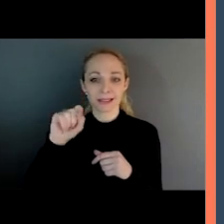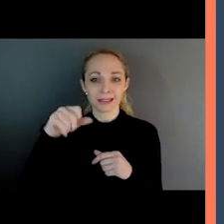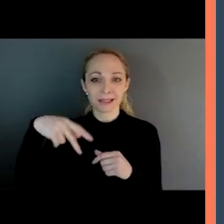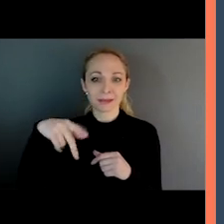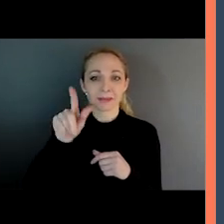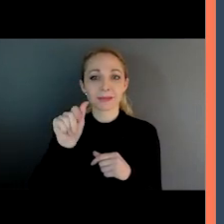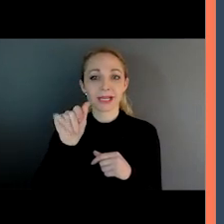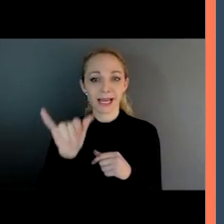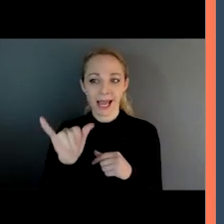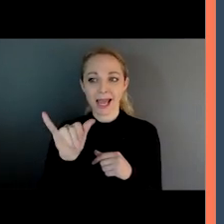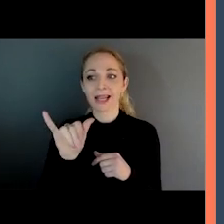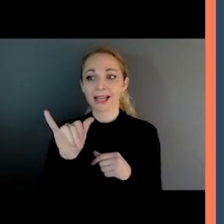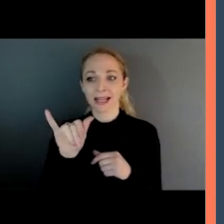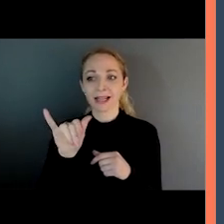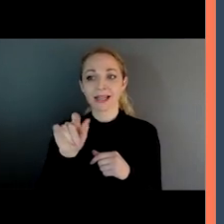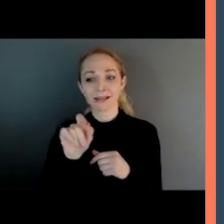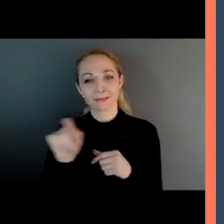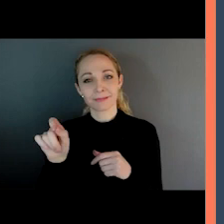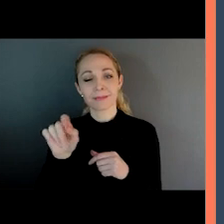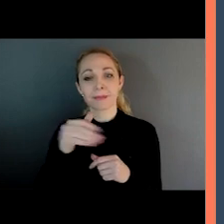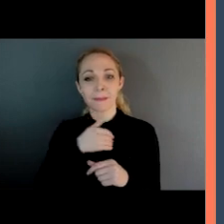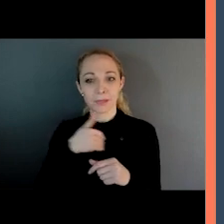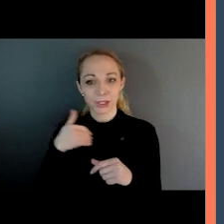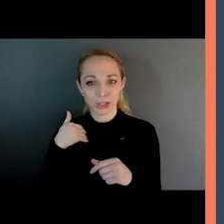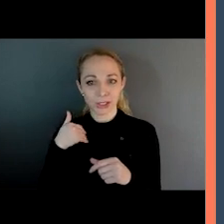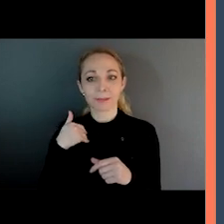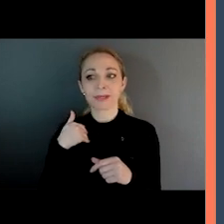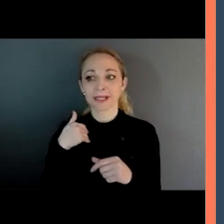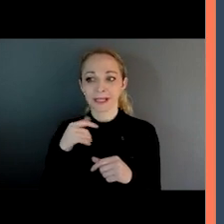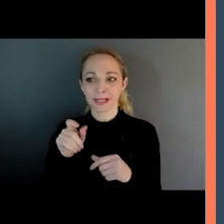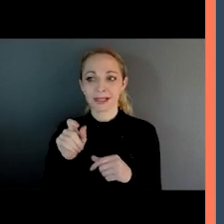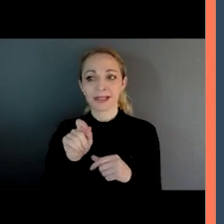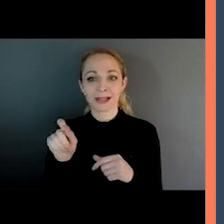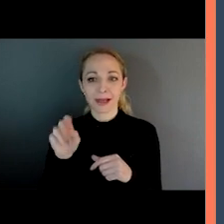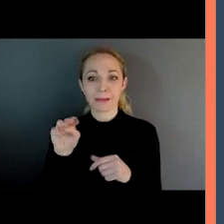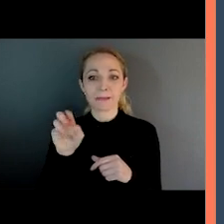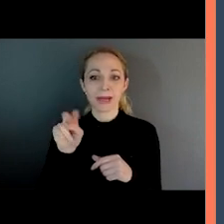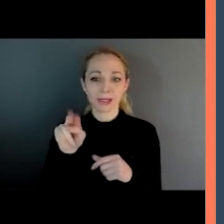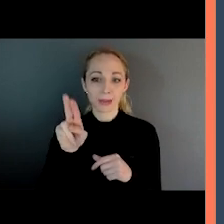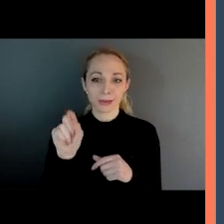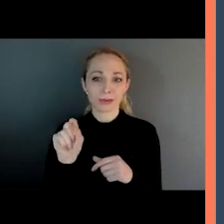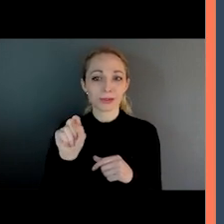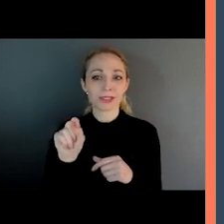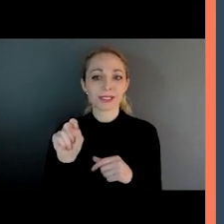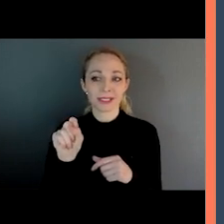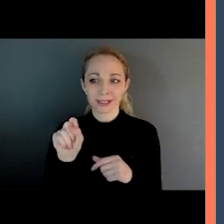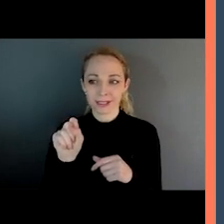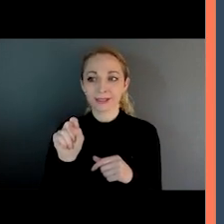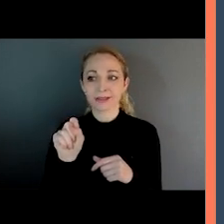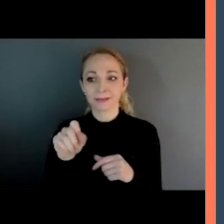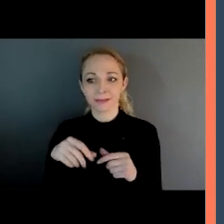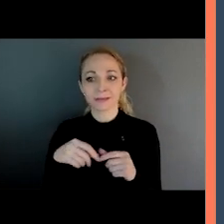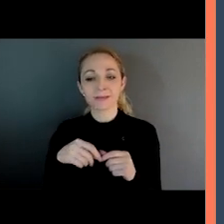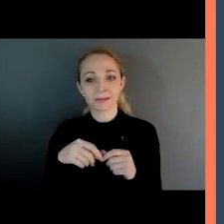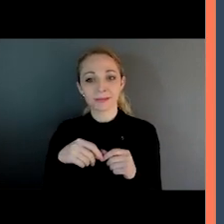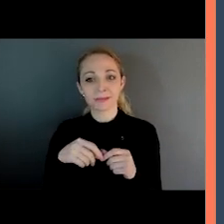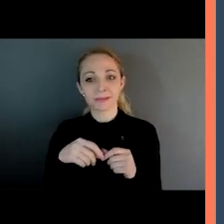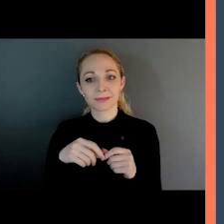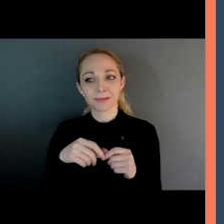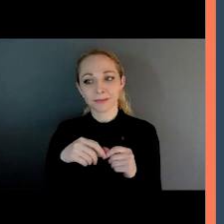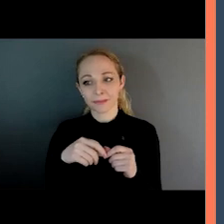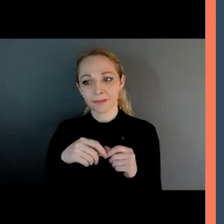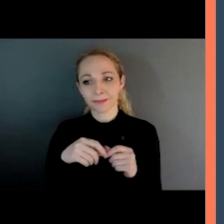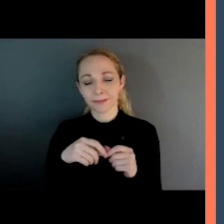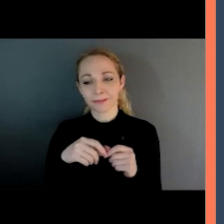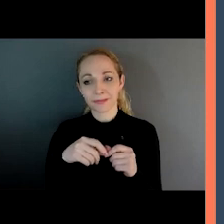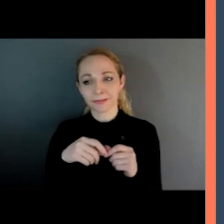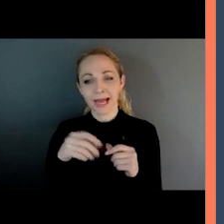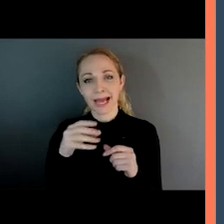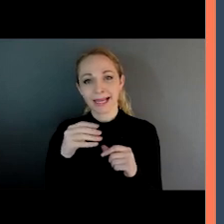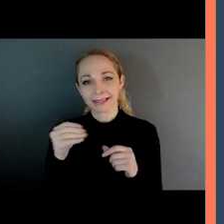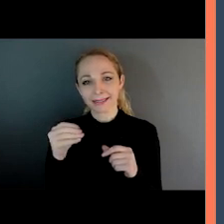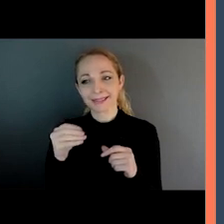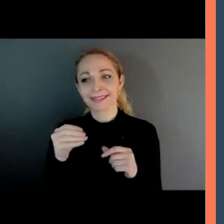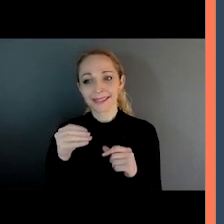MEMBERSHIP MENUS AND IF, THERE